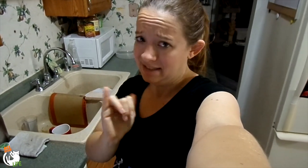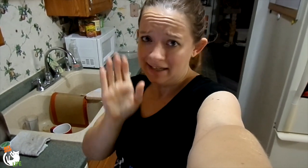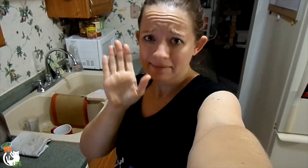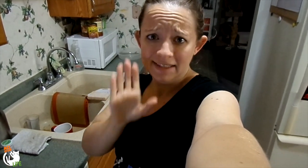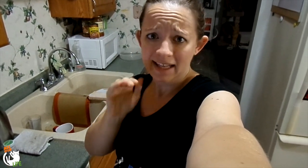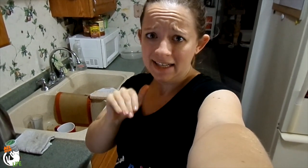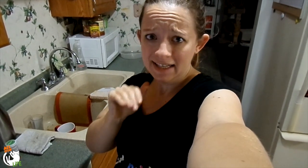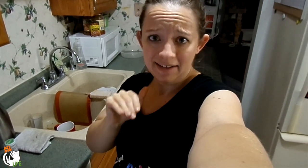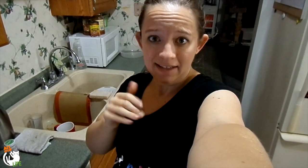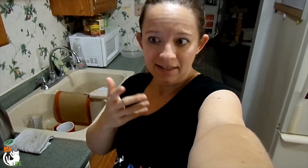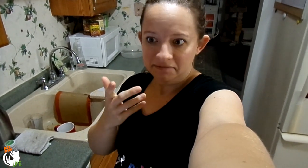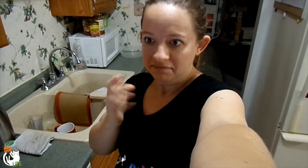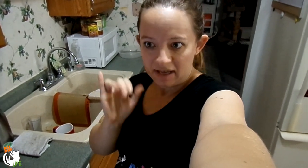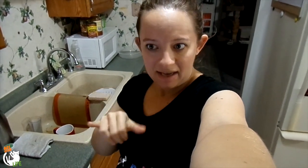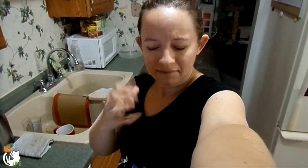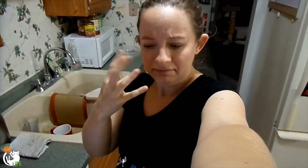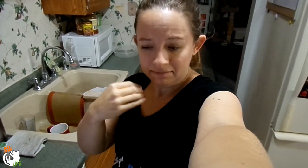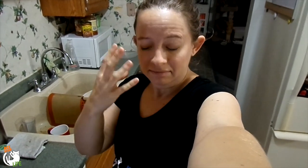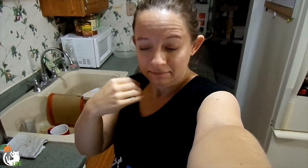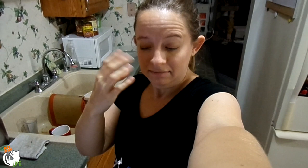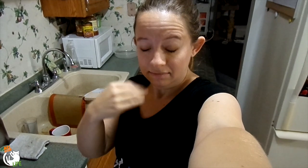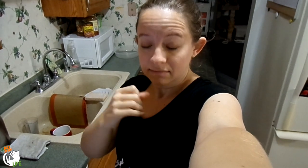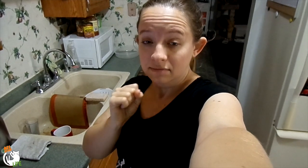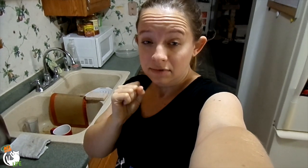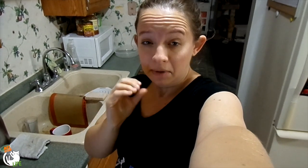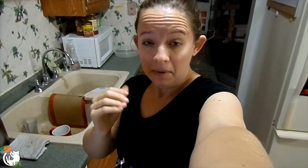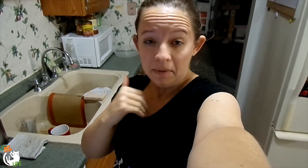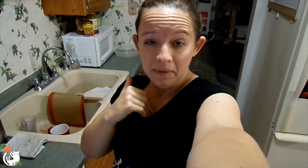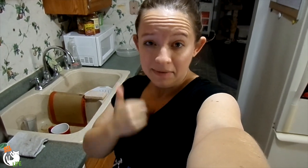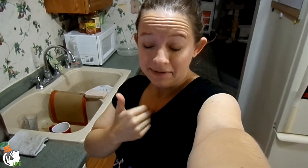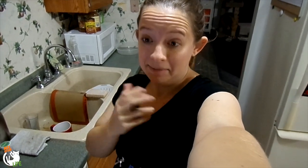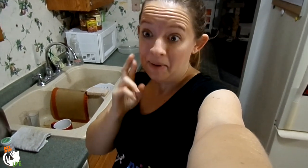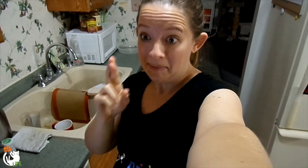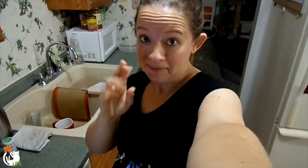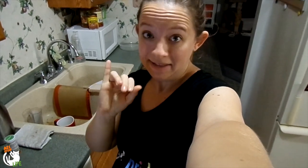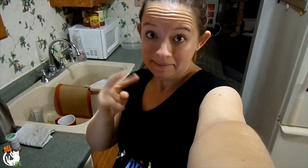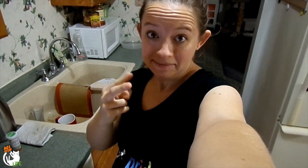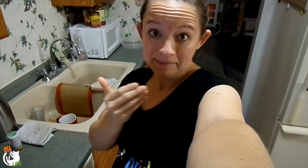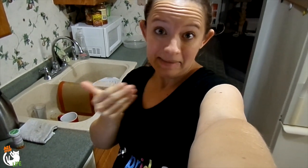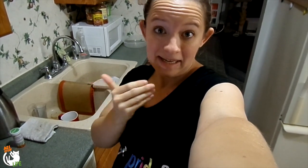Lot of sleep! Same thing on Sunday evening. I slept a lot! I've just been really tired.